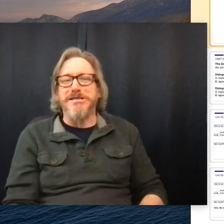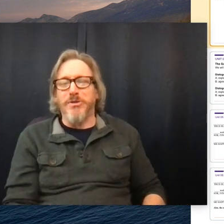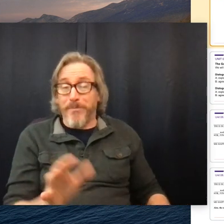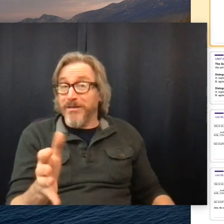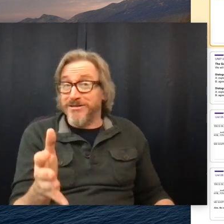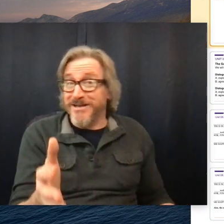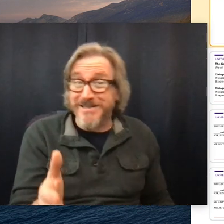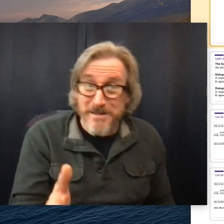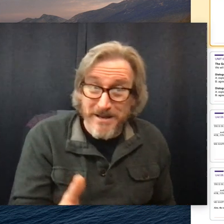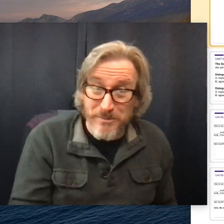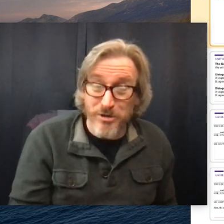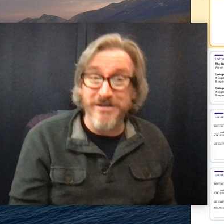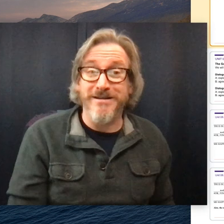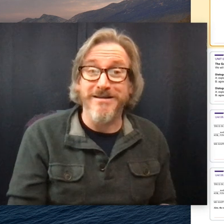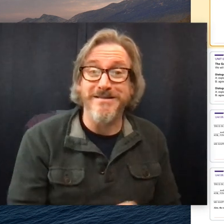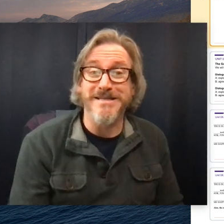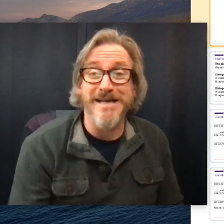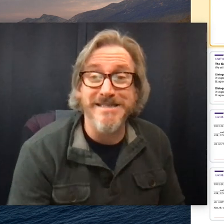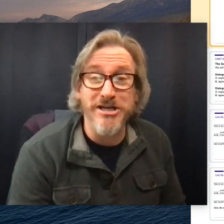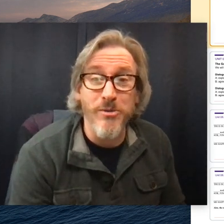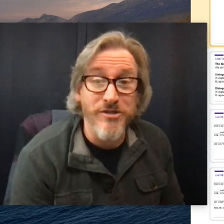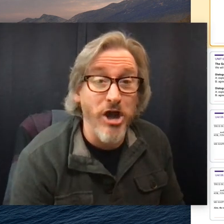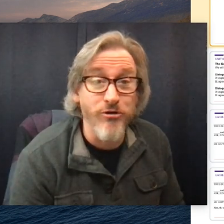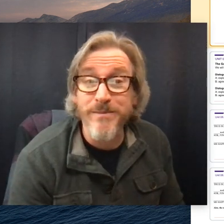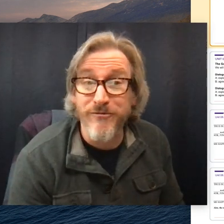so I apologize that the book decides to go with agreement